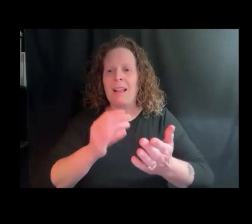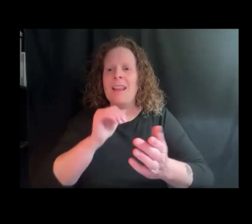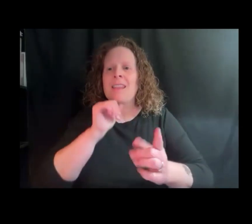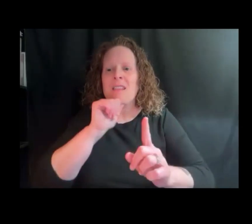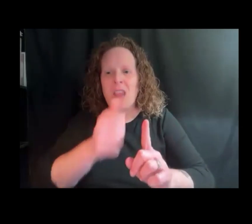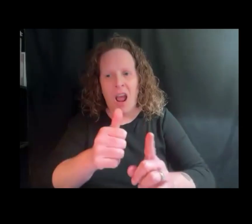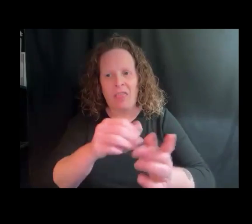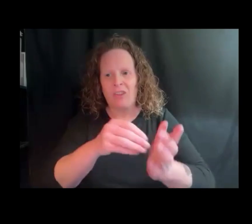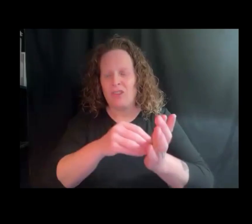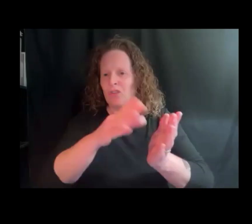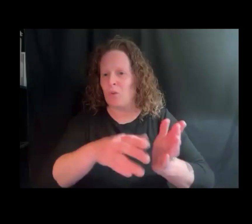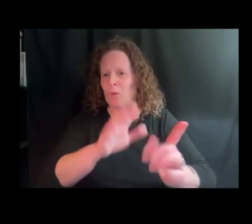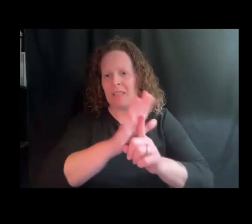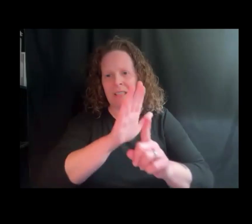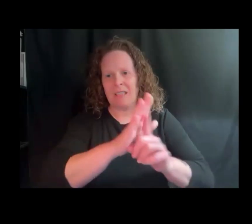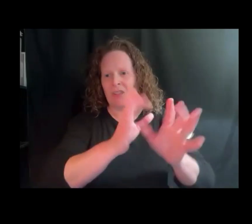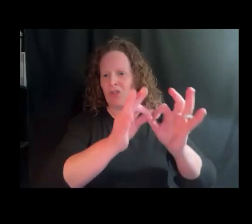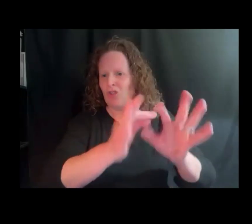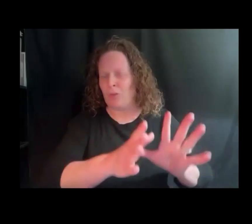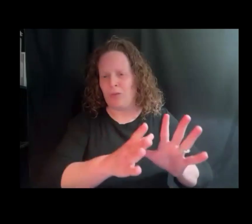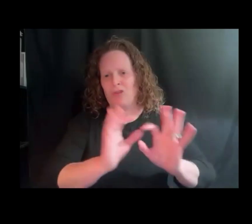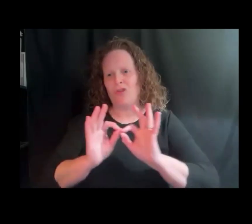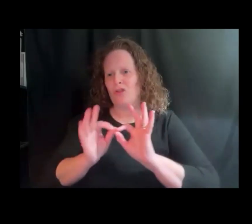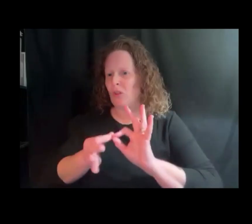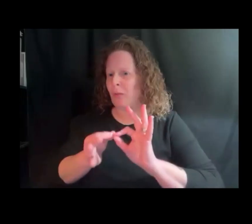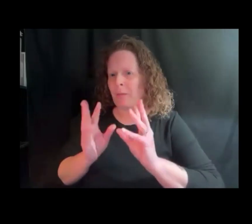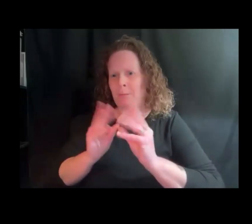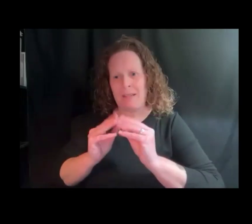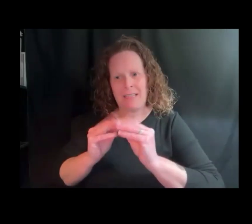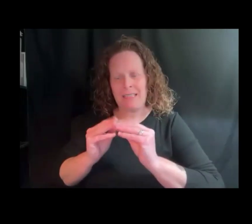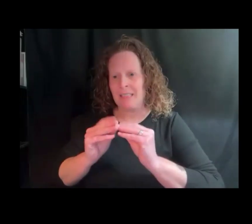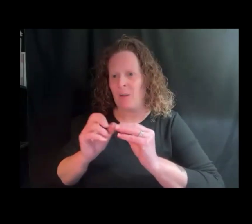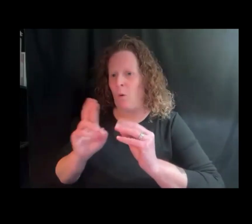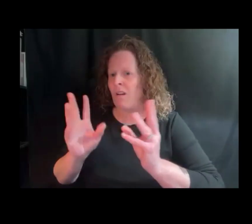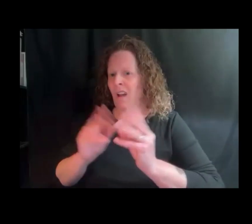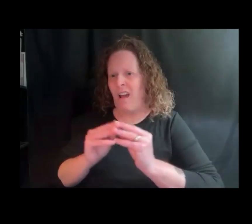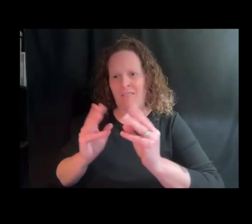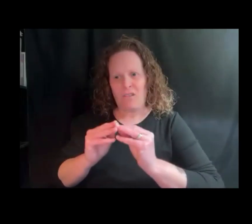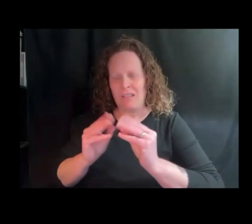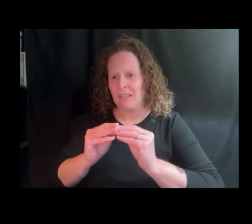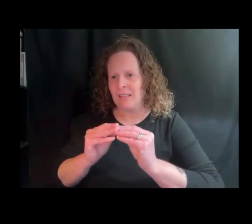for that. But what I recommend is that you do not have the student classroom